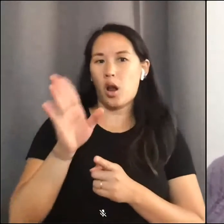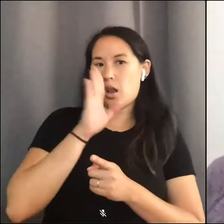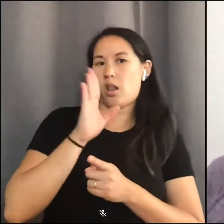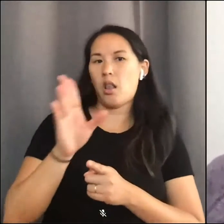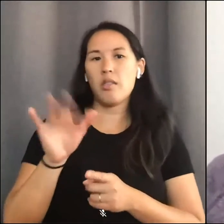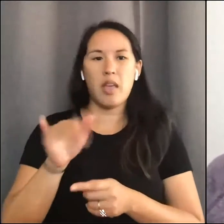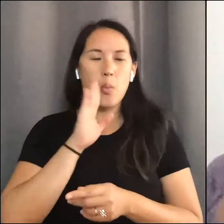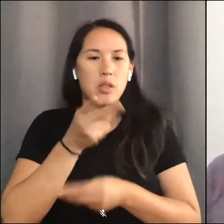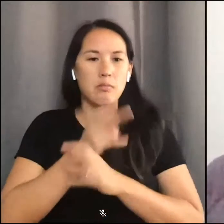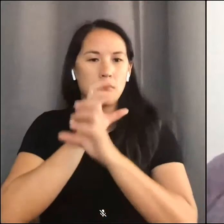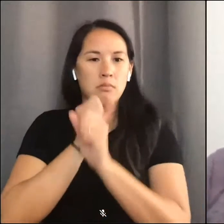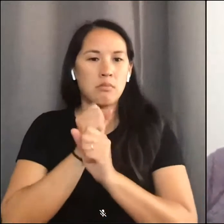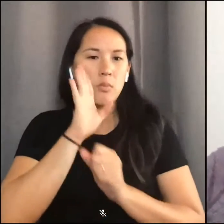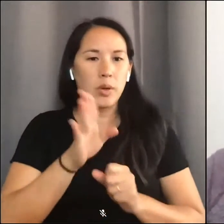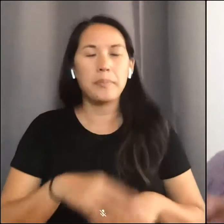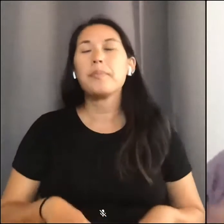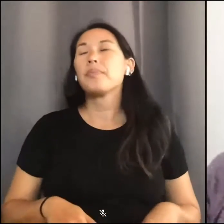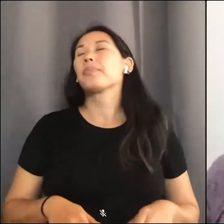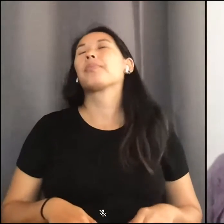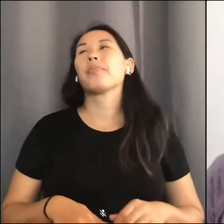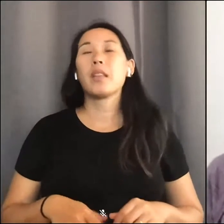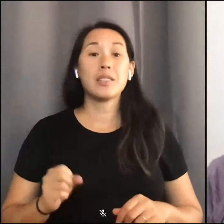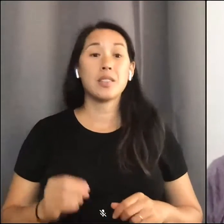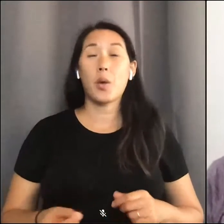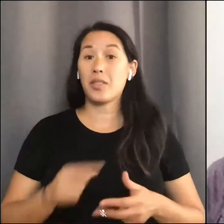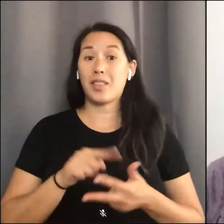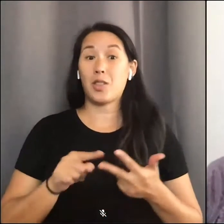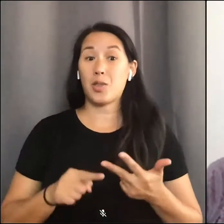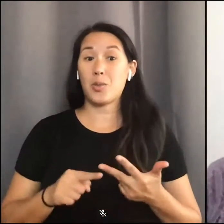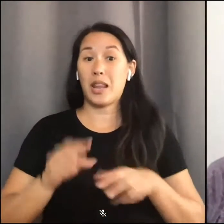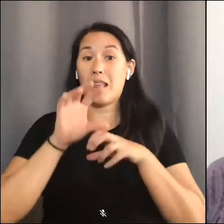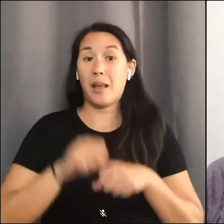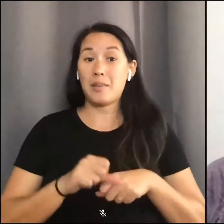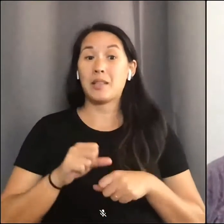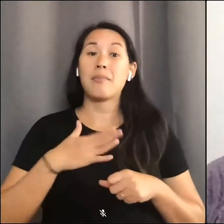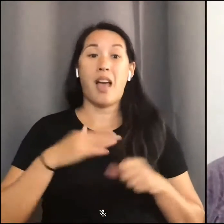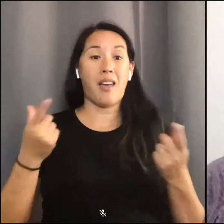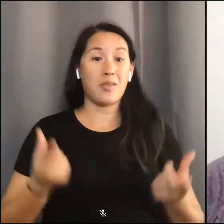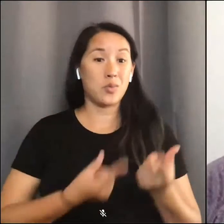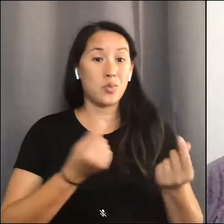and so some of these practices like the three practices that i are my go-to for myself they've